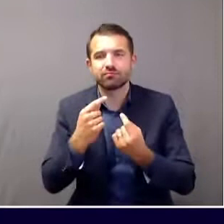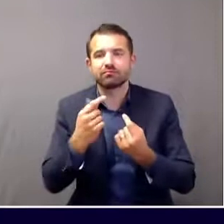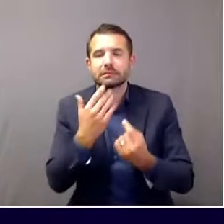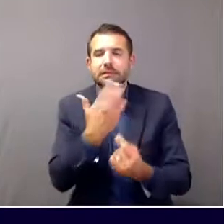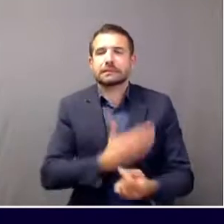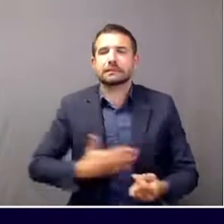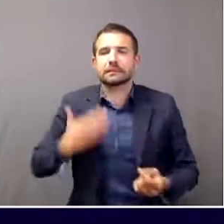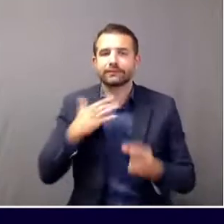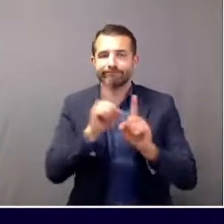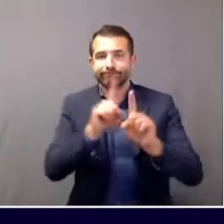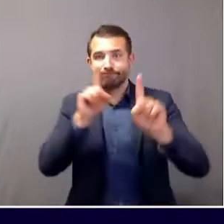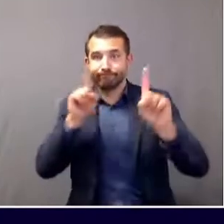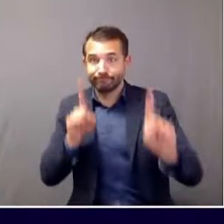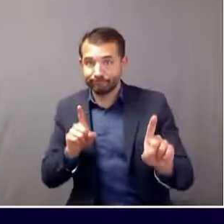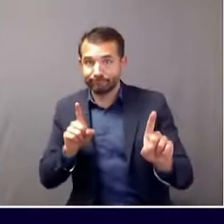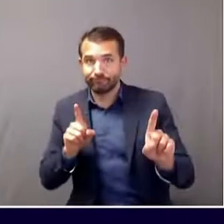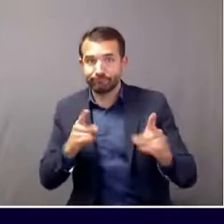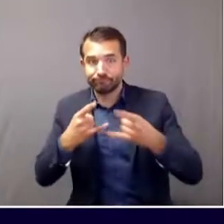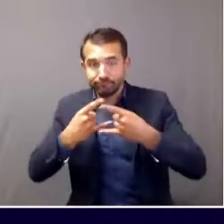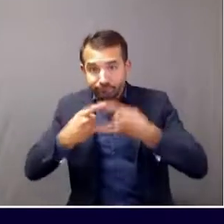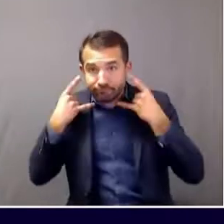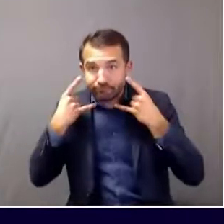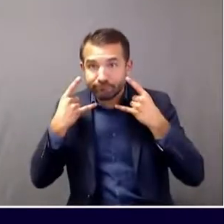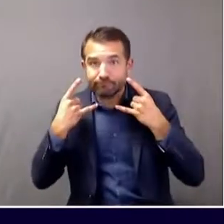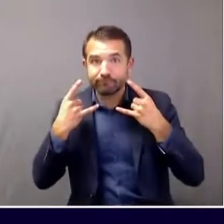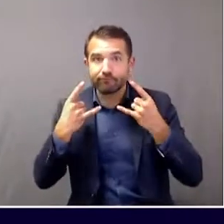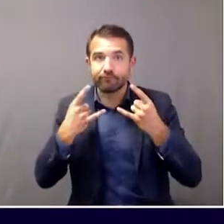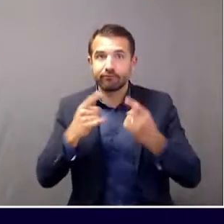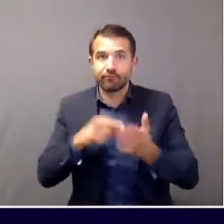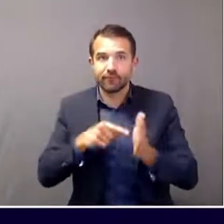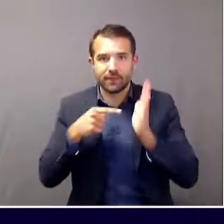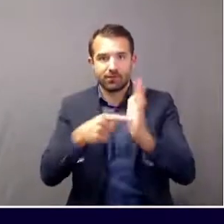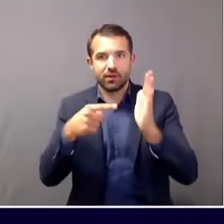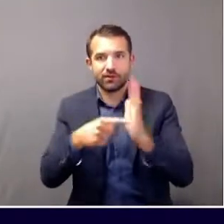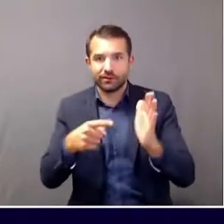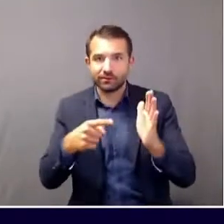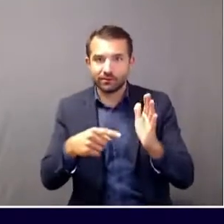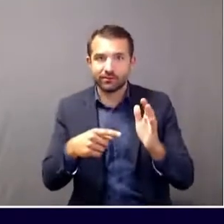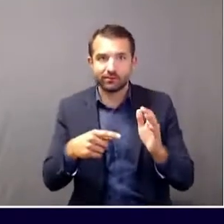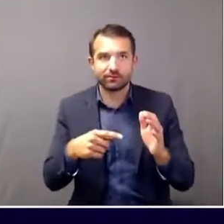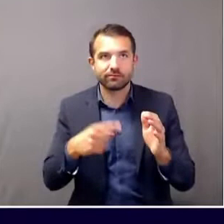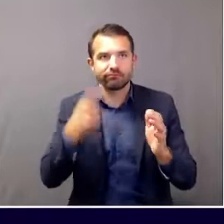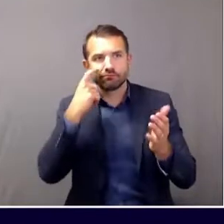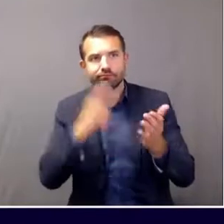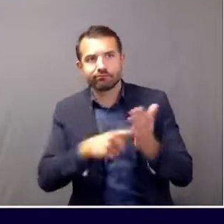coverings so for example you can